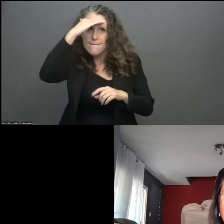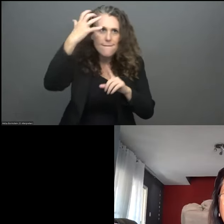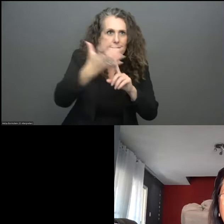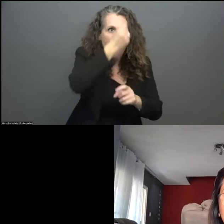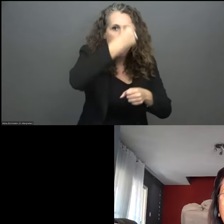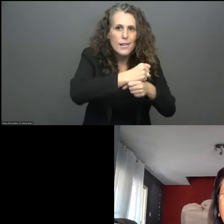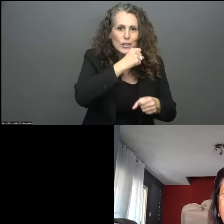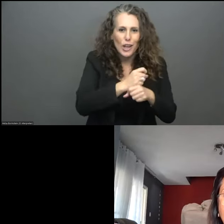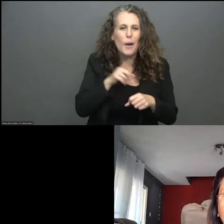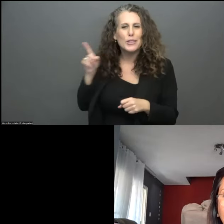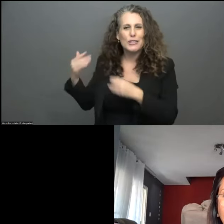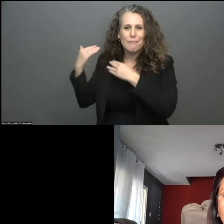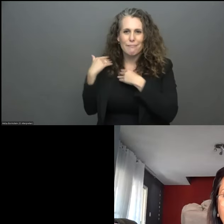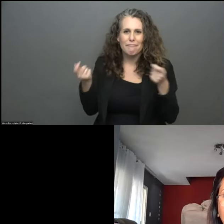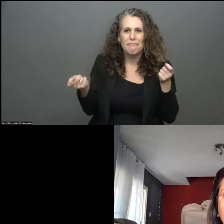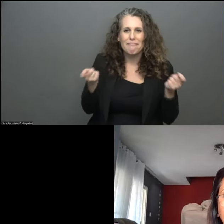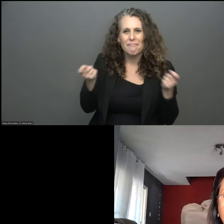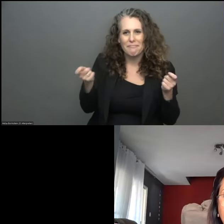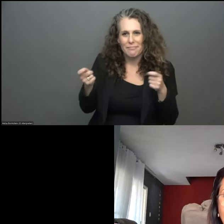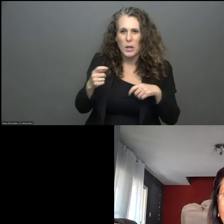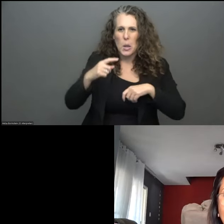for the session. 14:03:26 So, over to you.